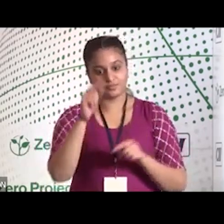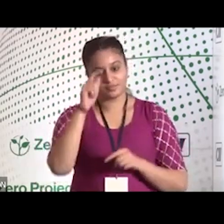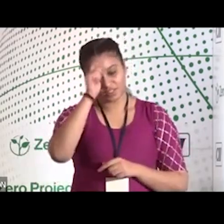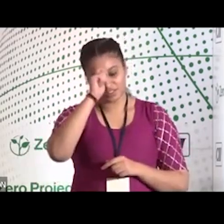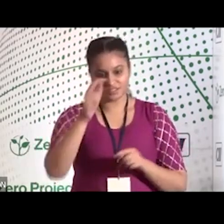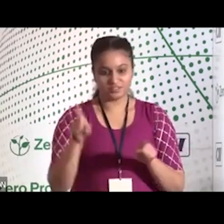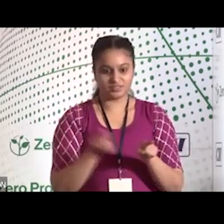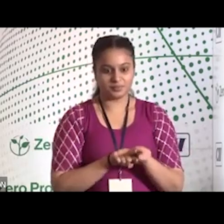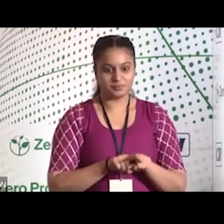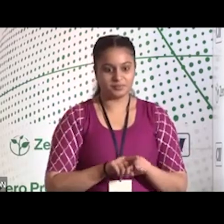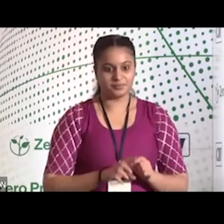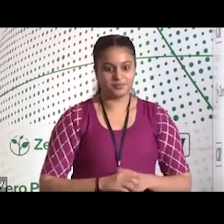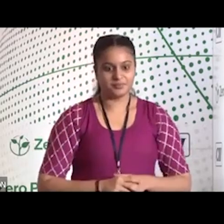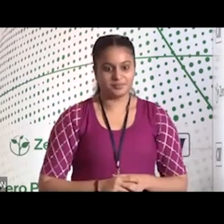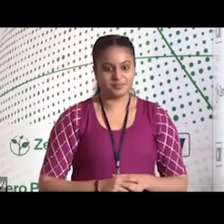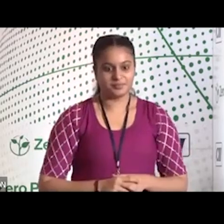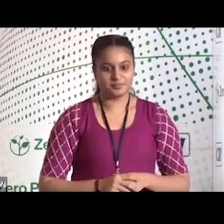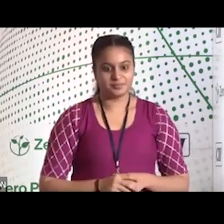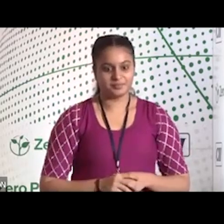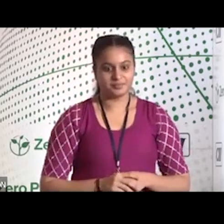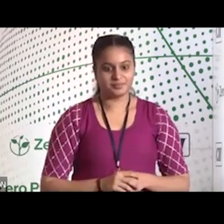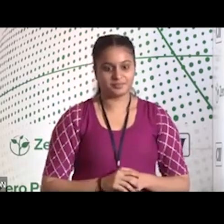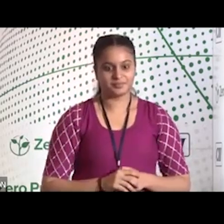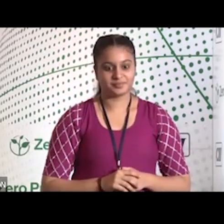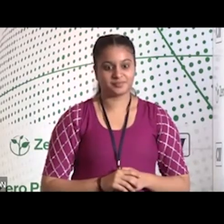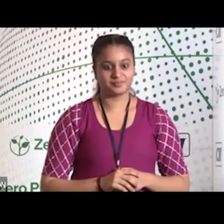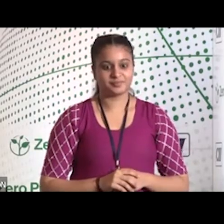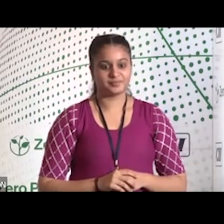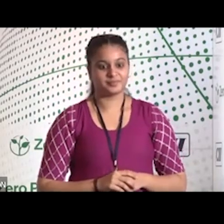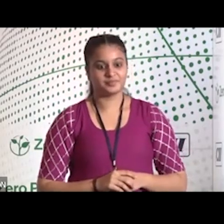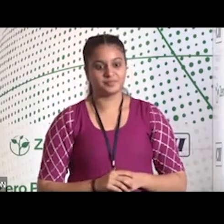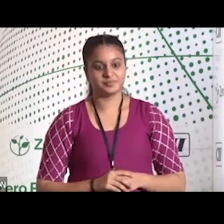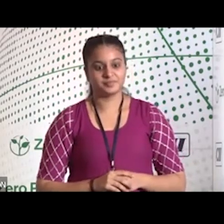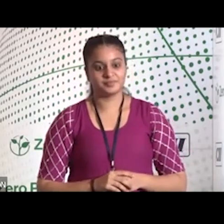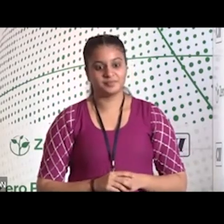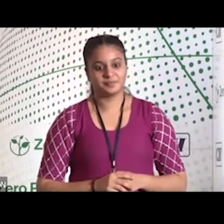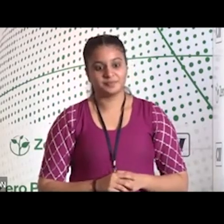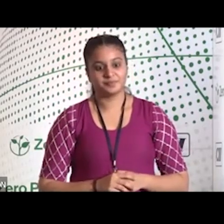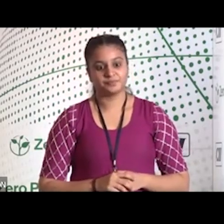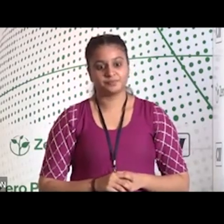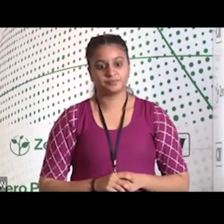There's the cougar across the way. Women have to wheel themselves